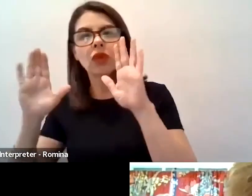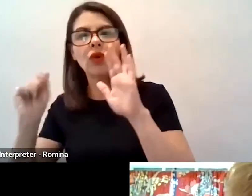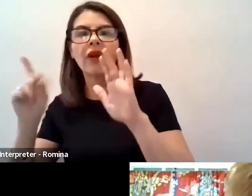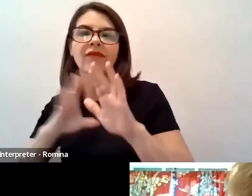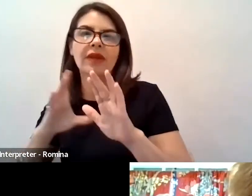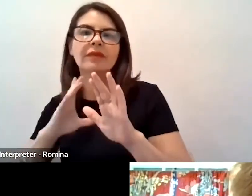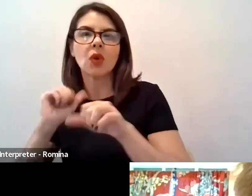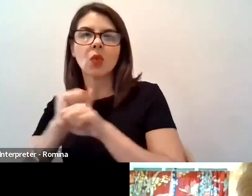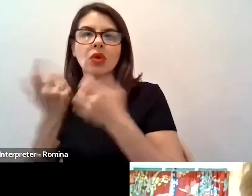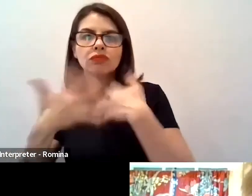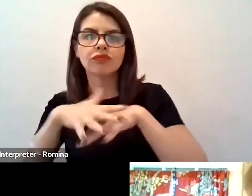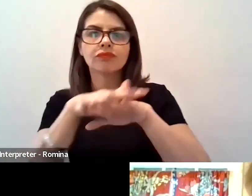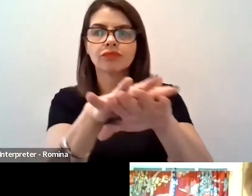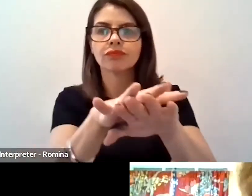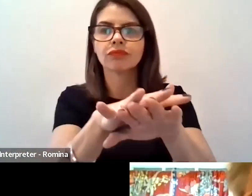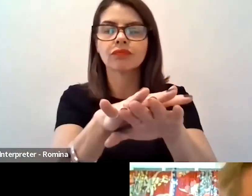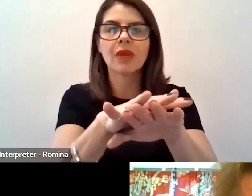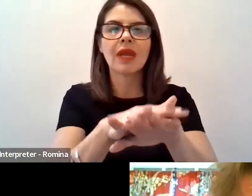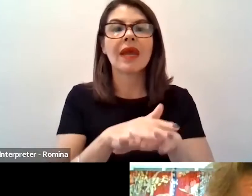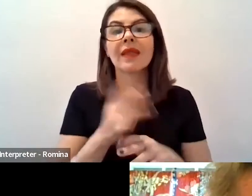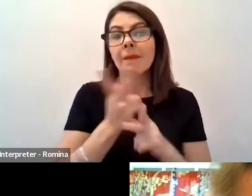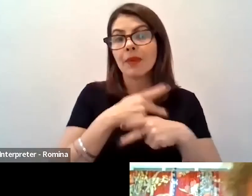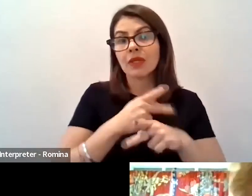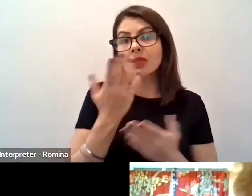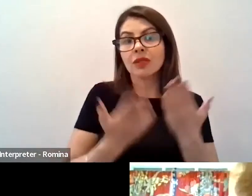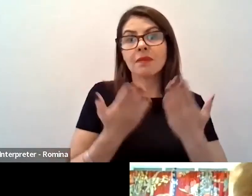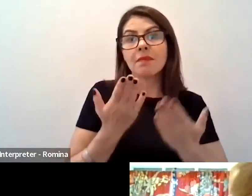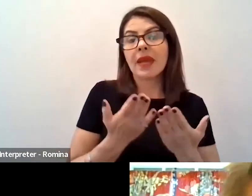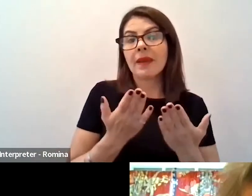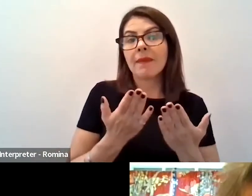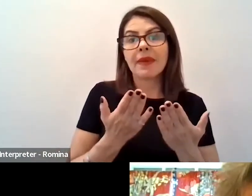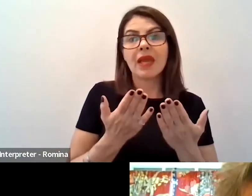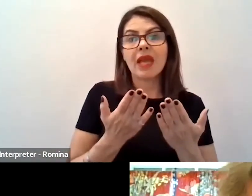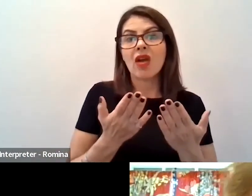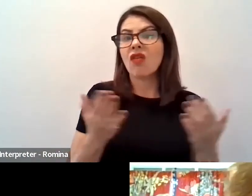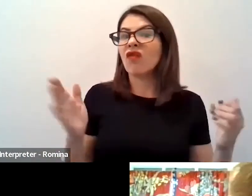The, the production might remain completely adamant